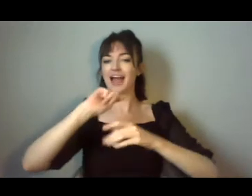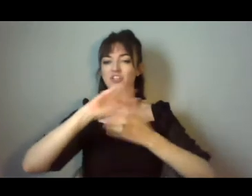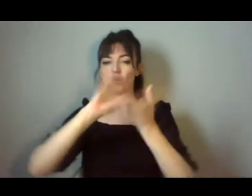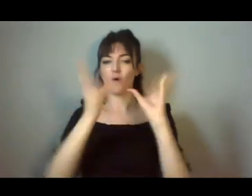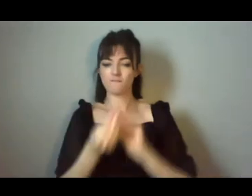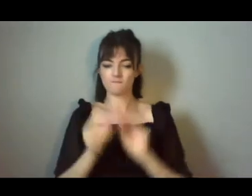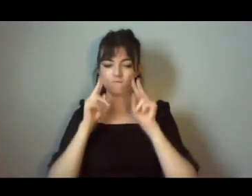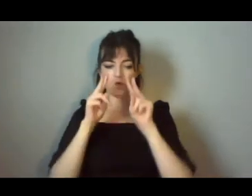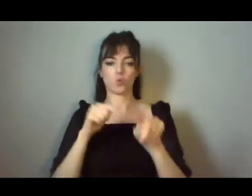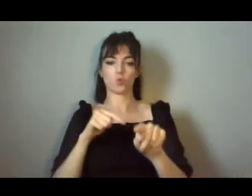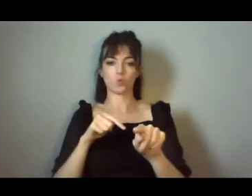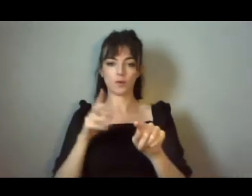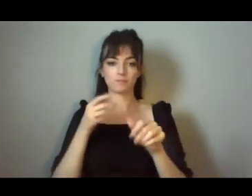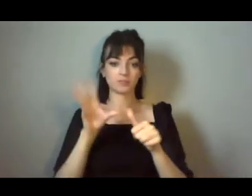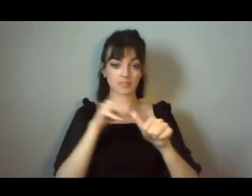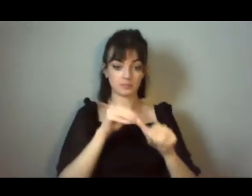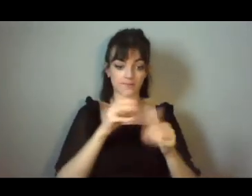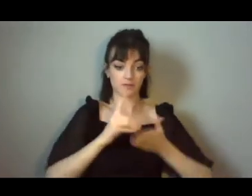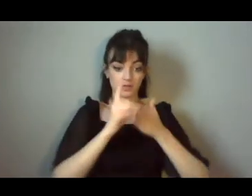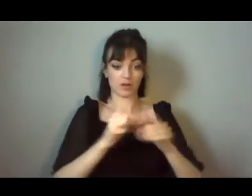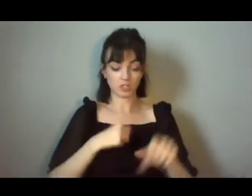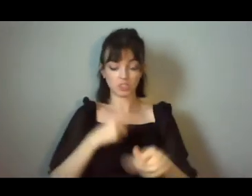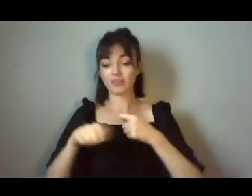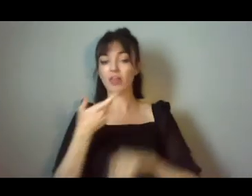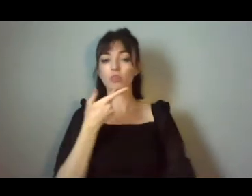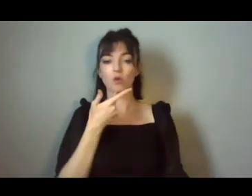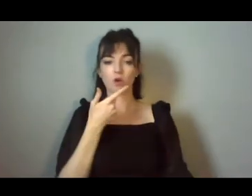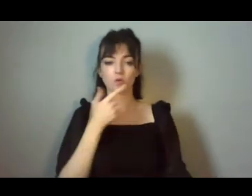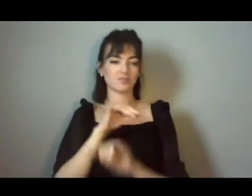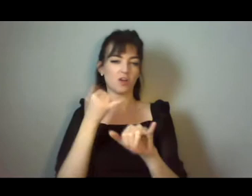on advance healthcare directives, and then a third which we have yet to decide what that might be.